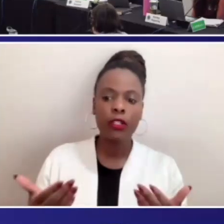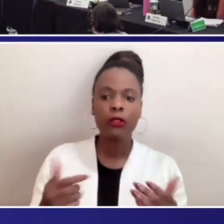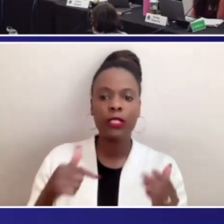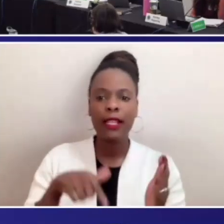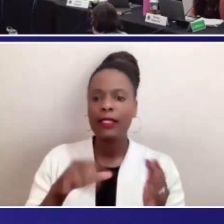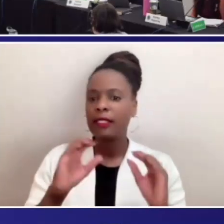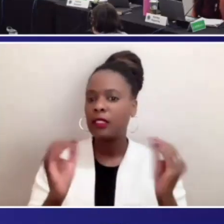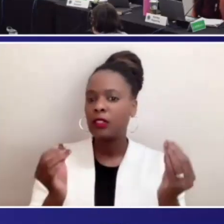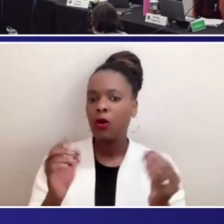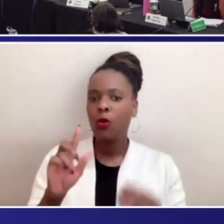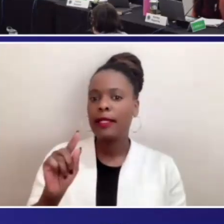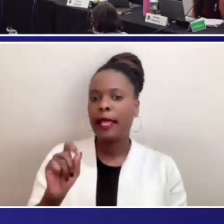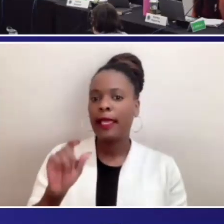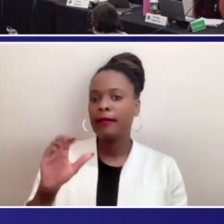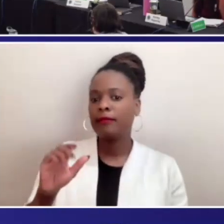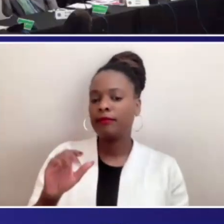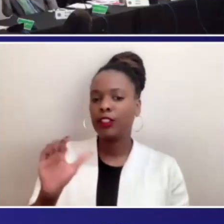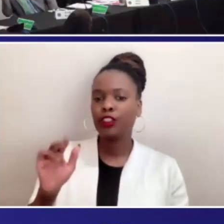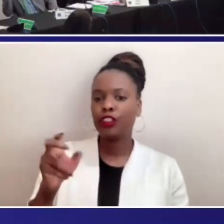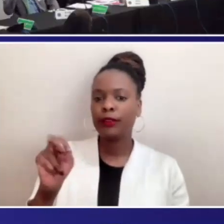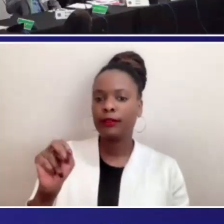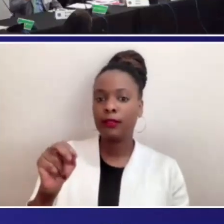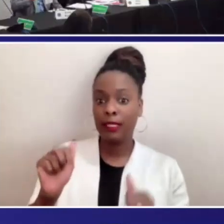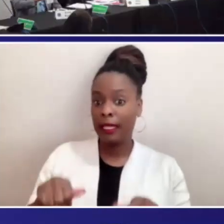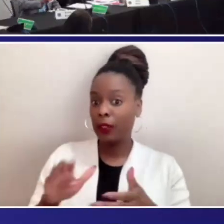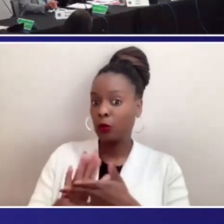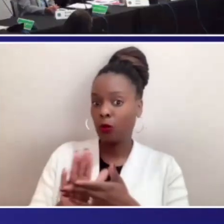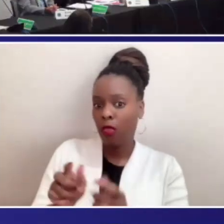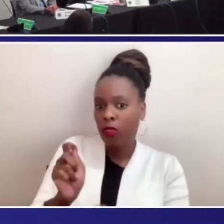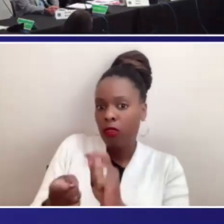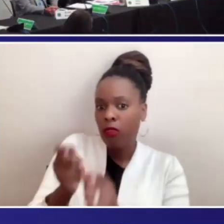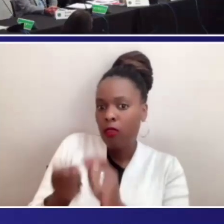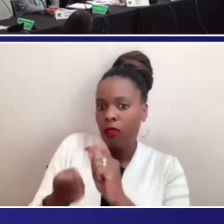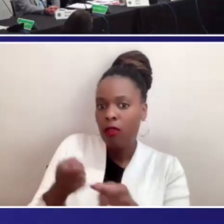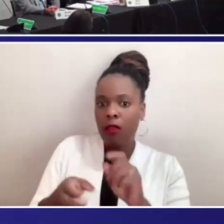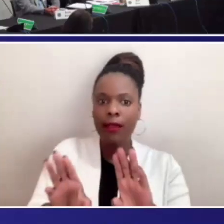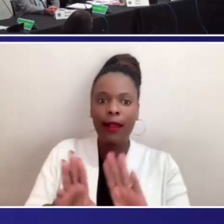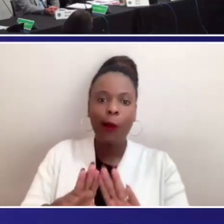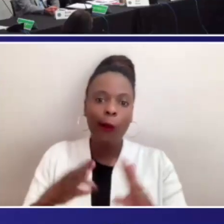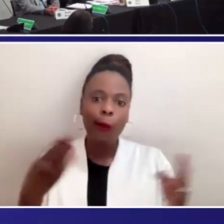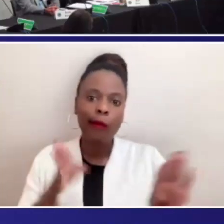that. Could a school go in and manipulate that and open a door is what I --? Just to clarify, this is a --